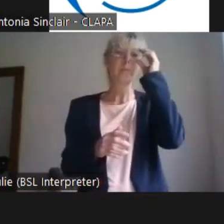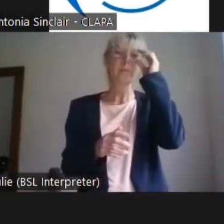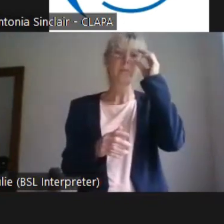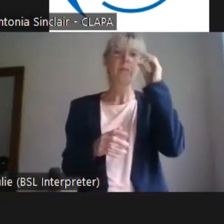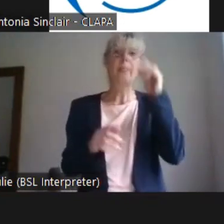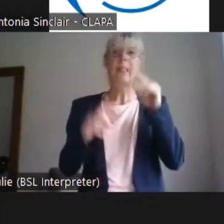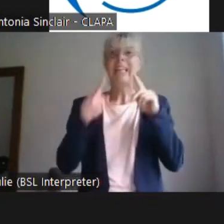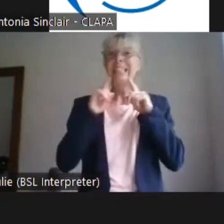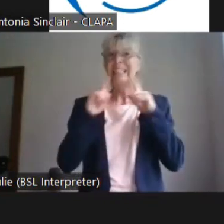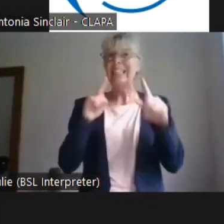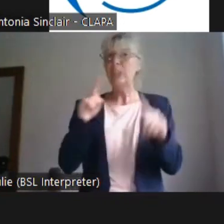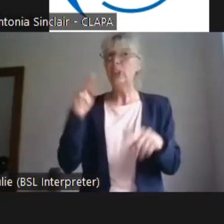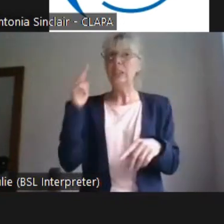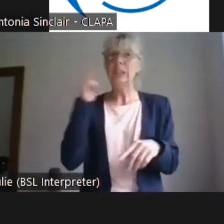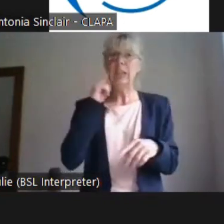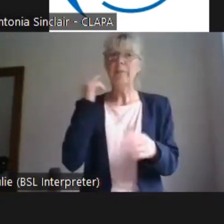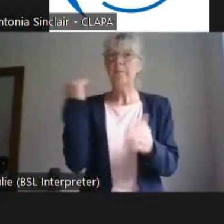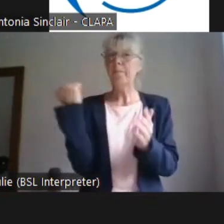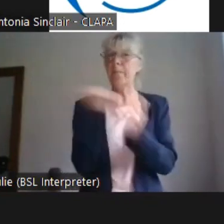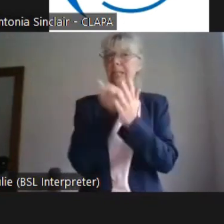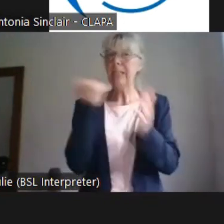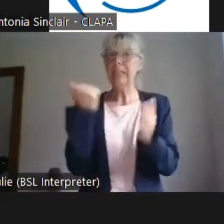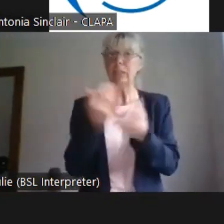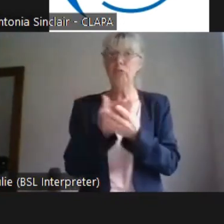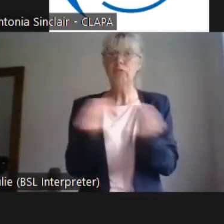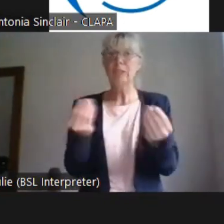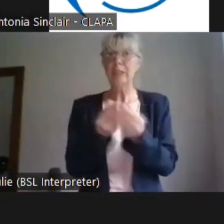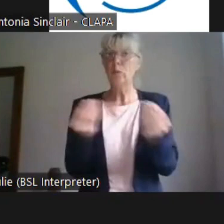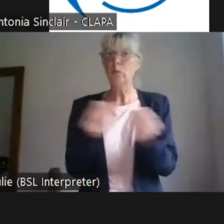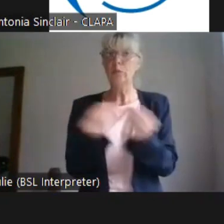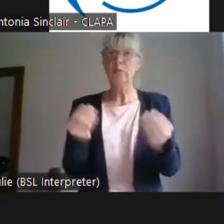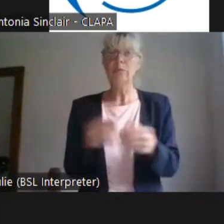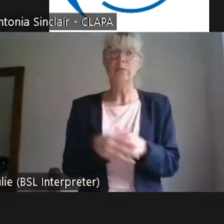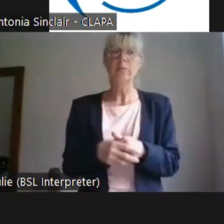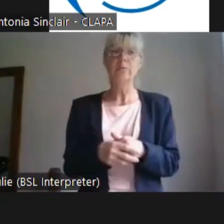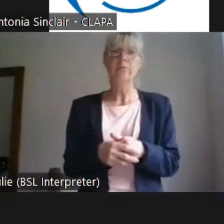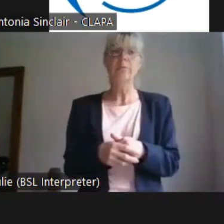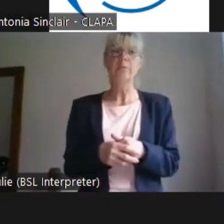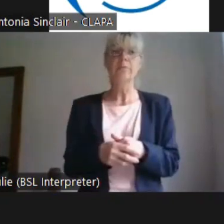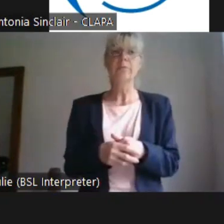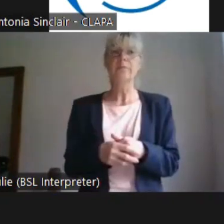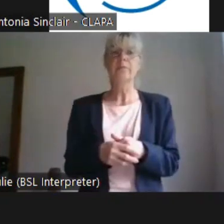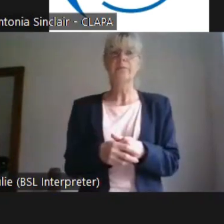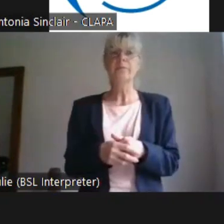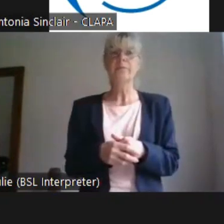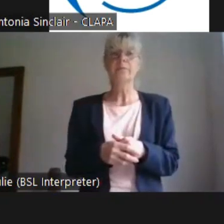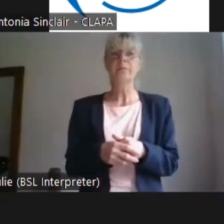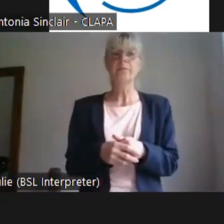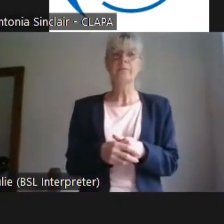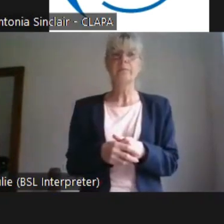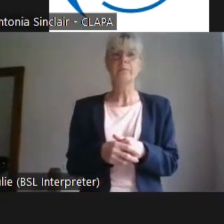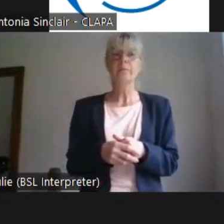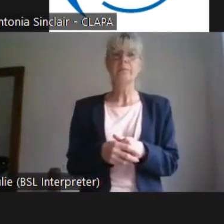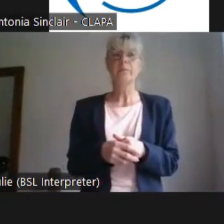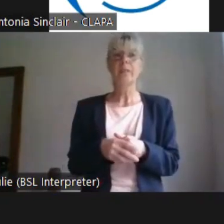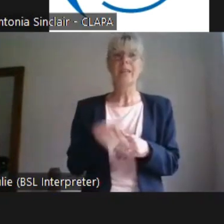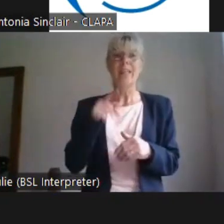deck are fabulous resources I have to say and you know that is funded by either the local Authority